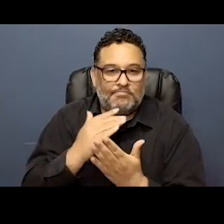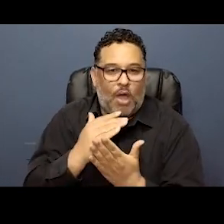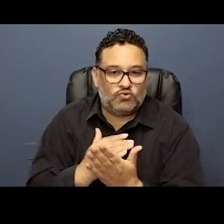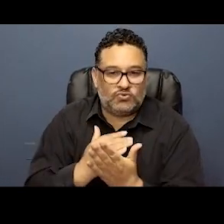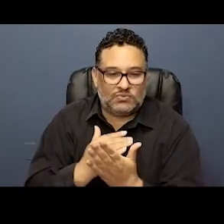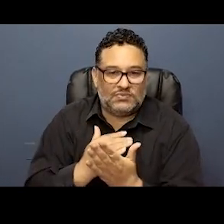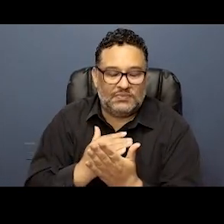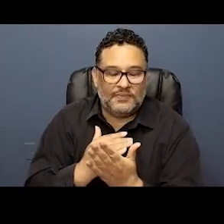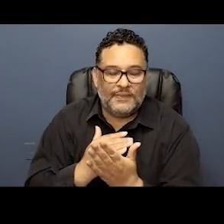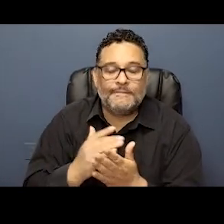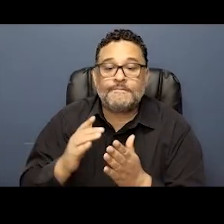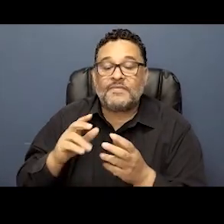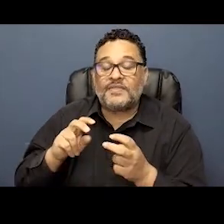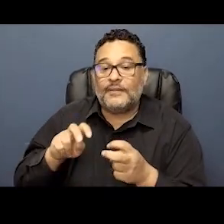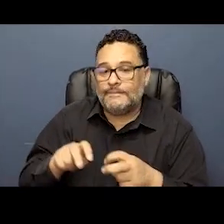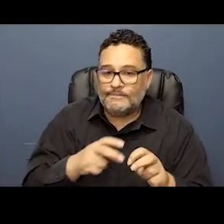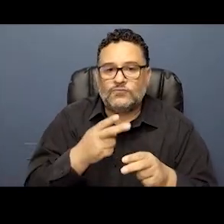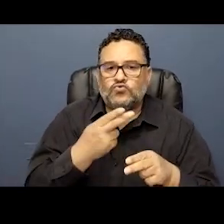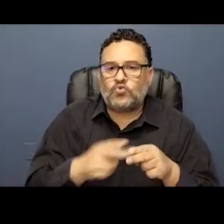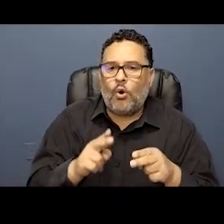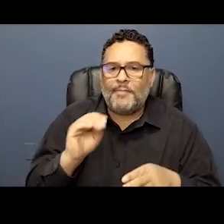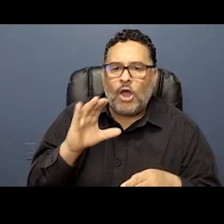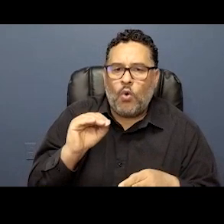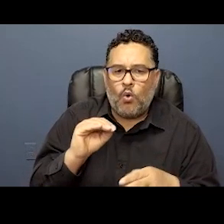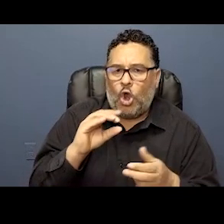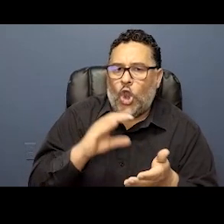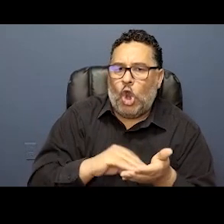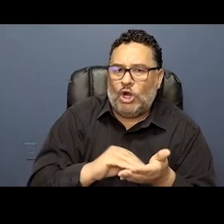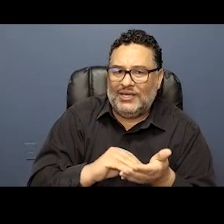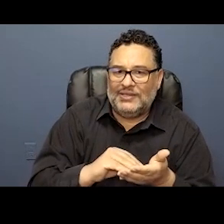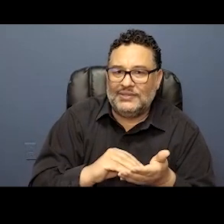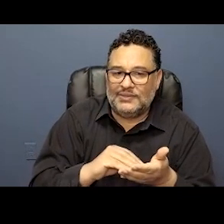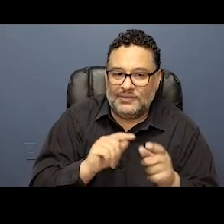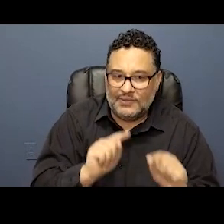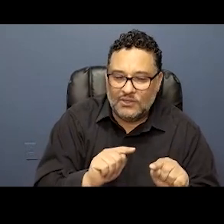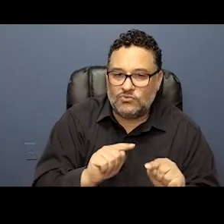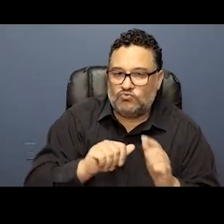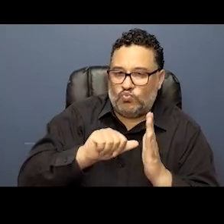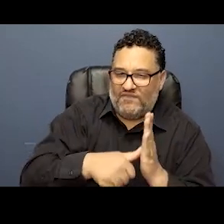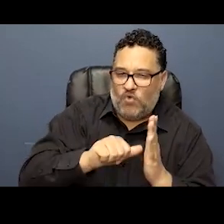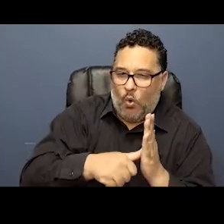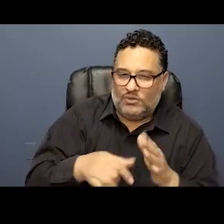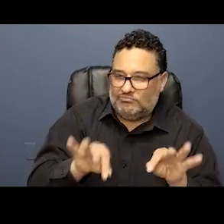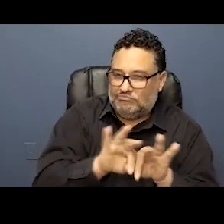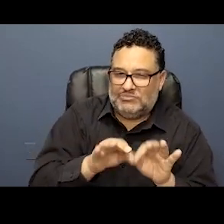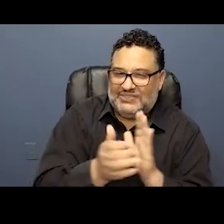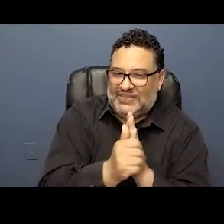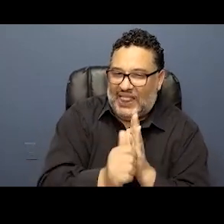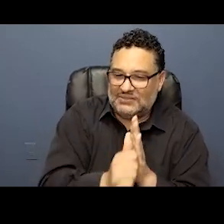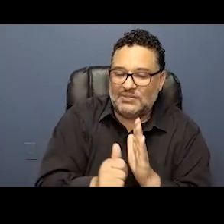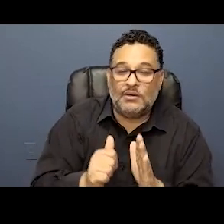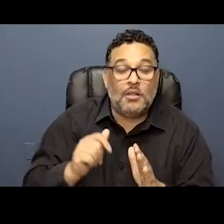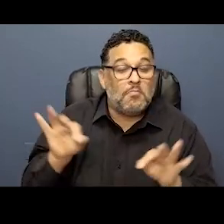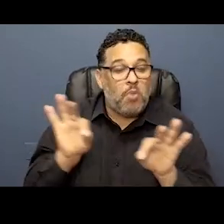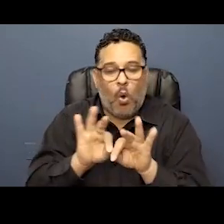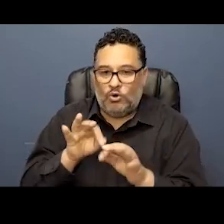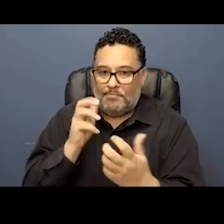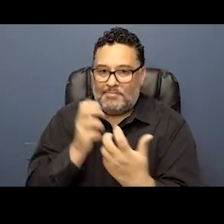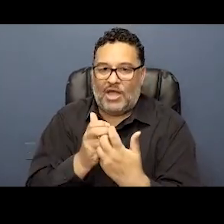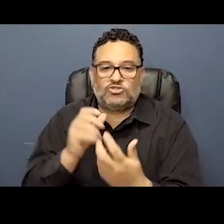microlearning bursts to reinforce critical skills. The key is to match the format to learning goals,